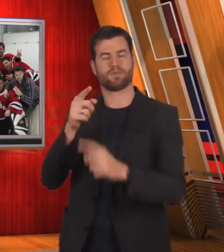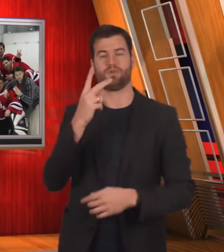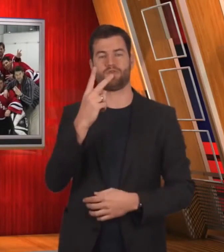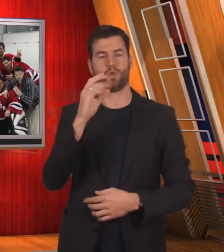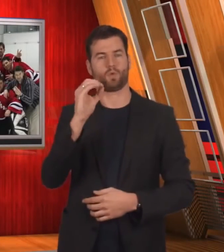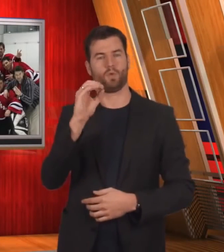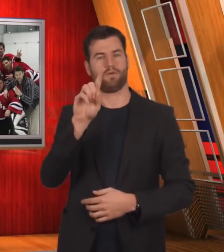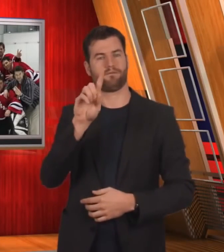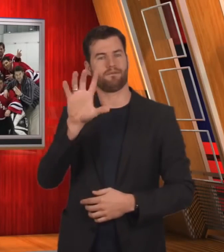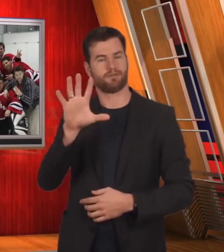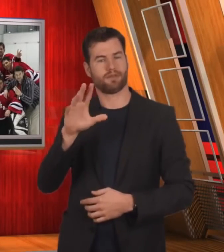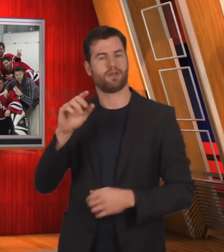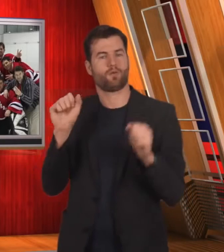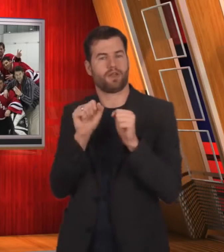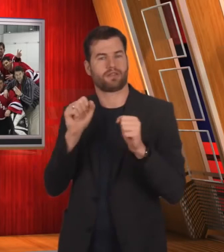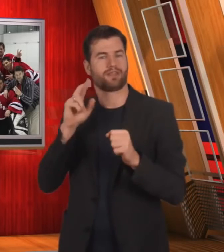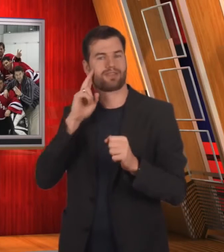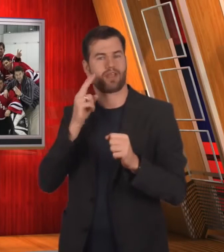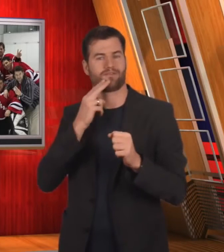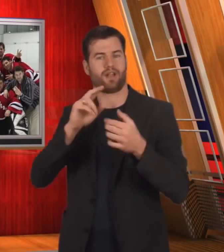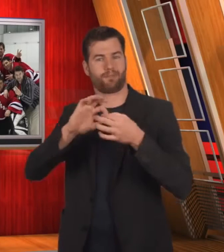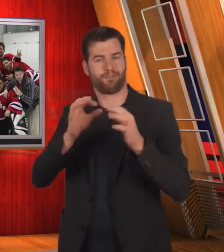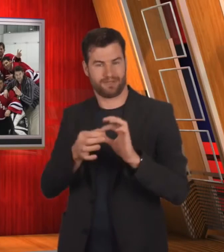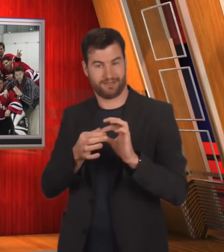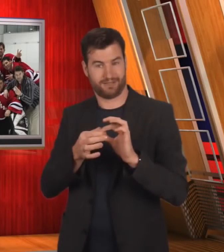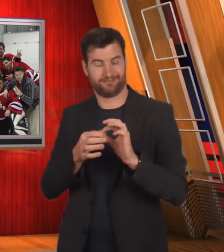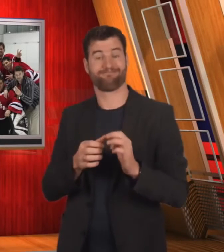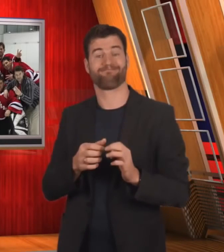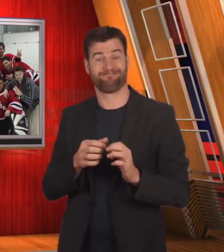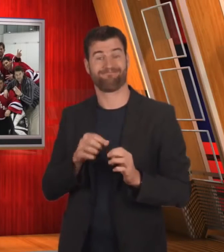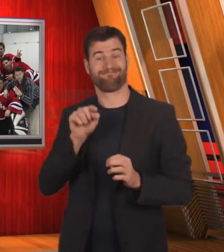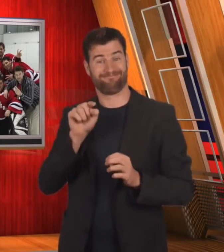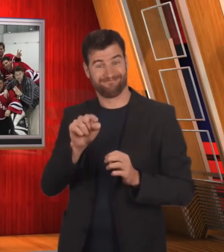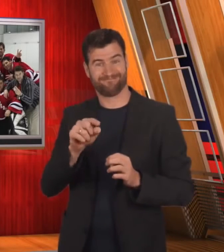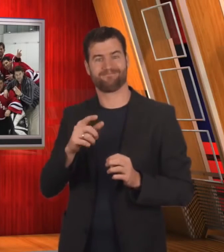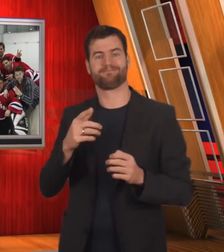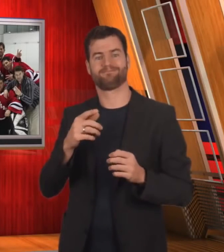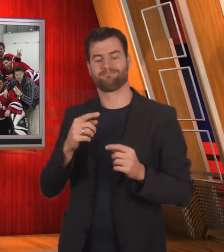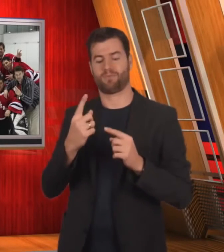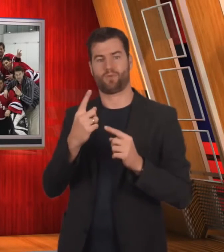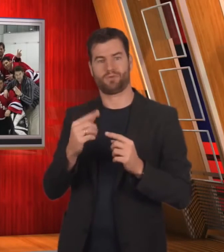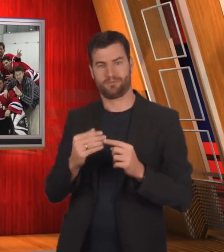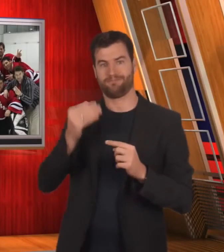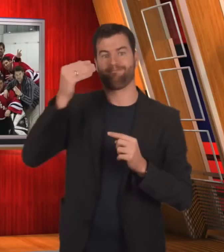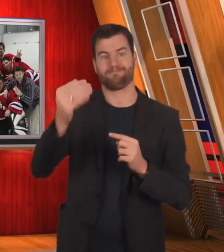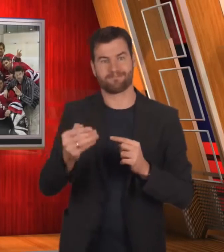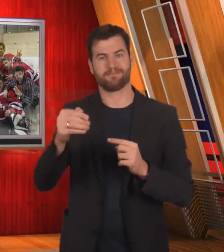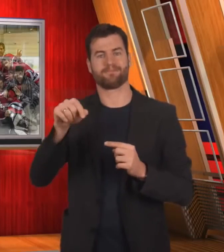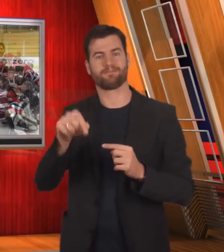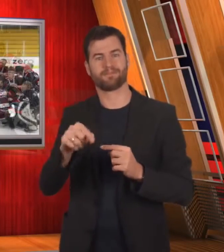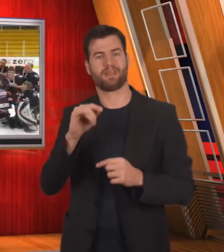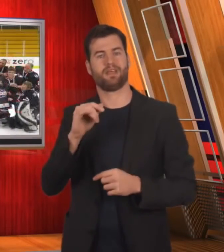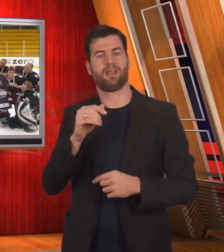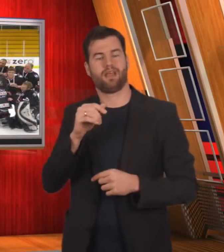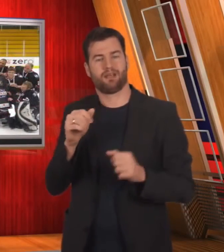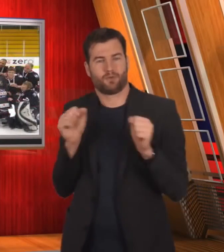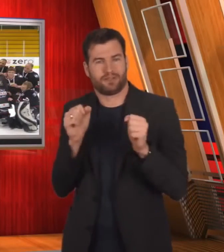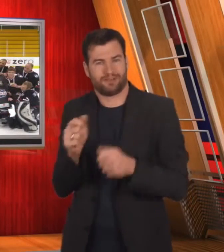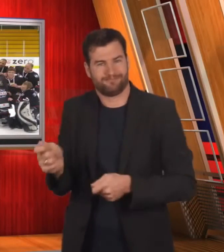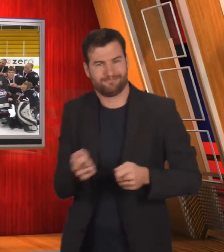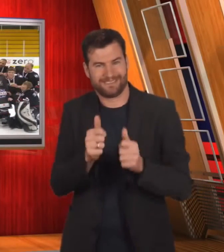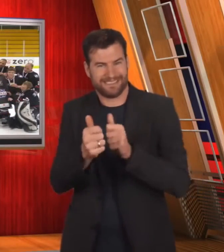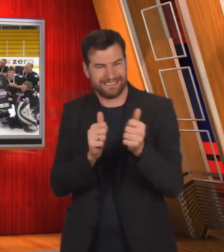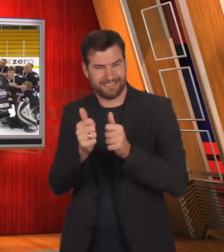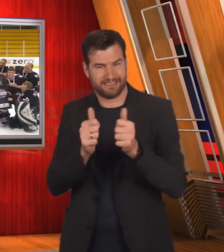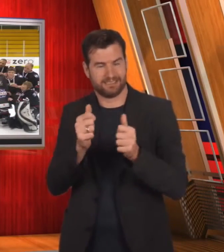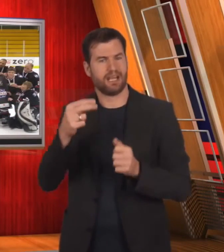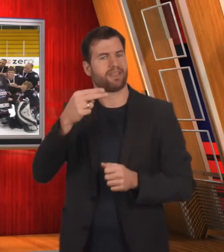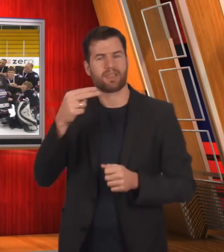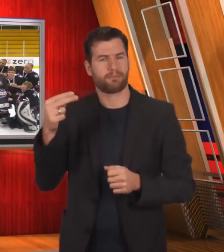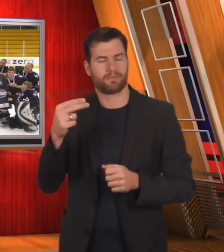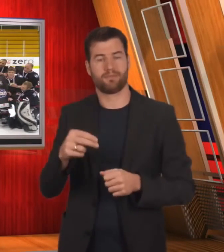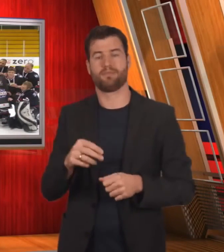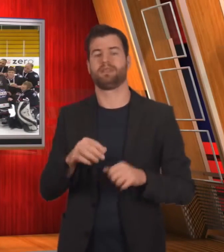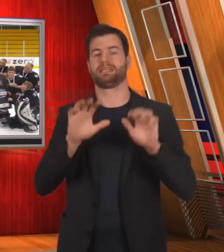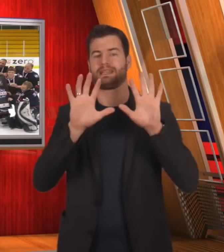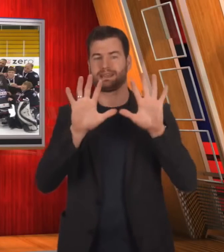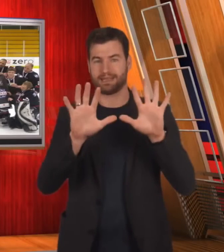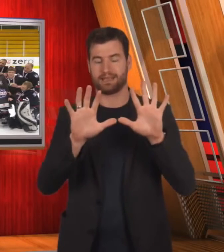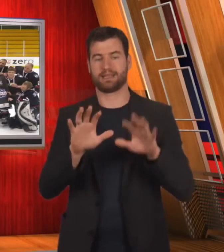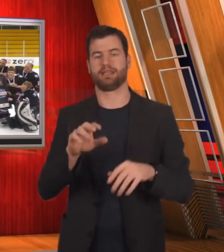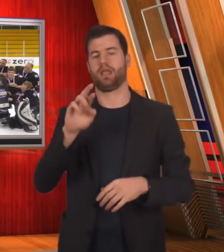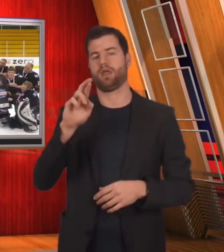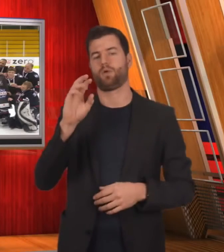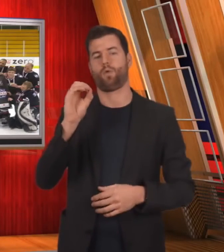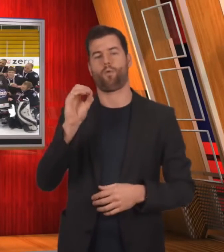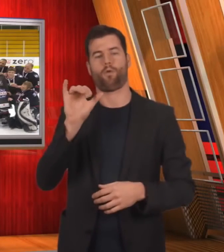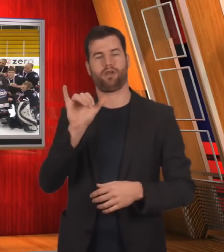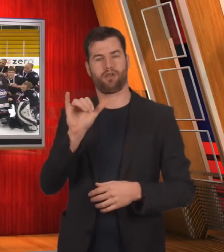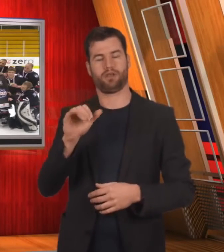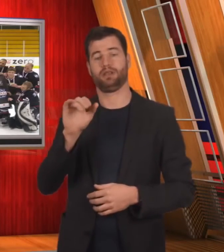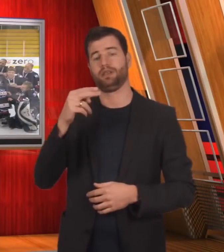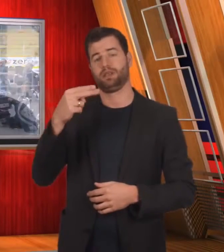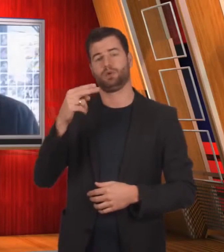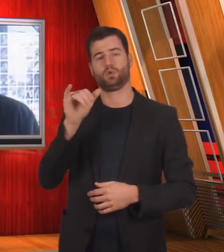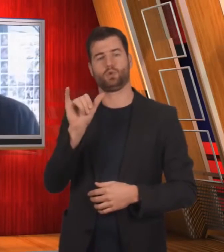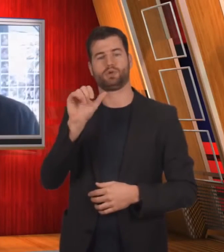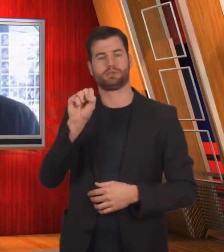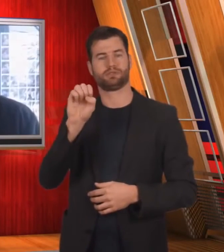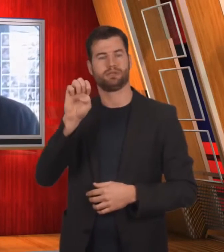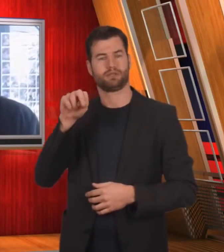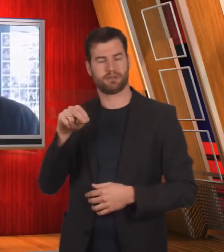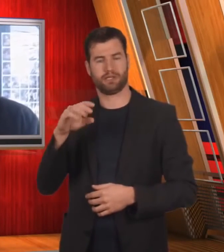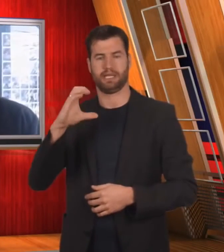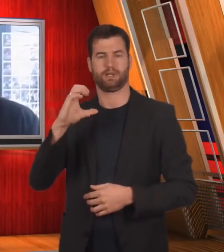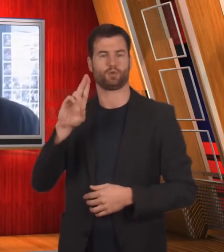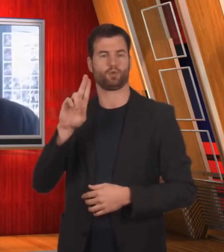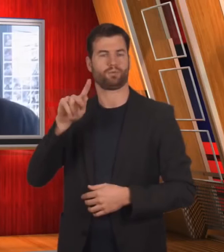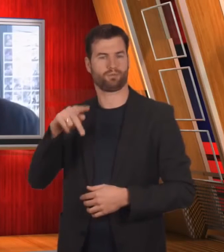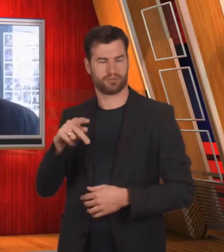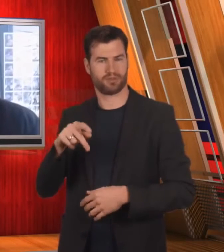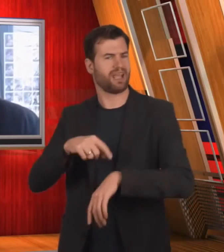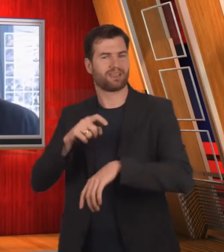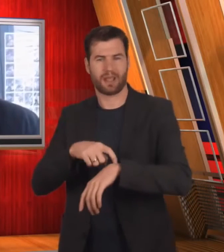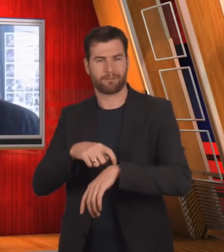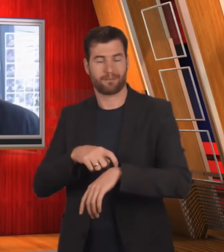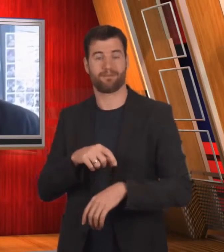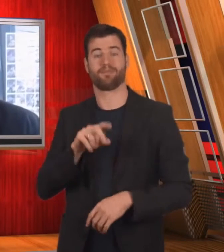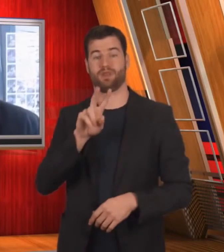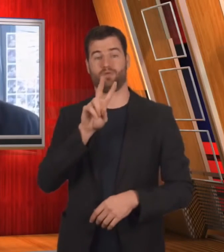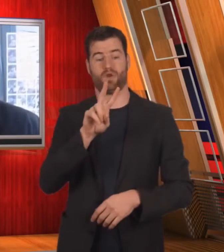the 10th Roy Hysen Cup from April 24th